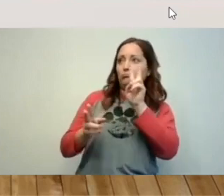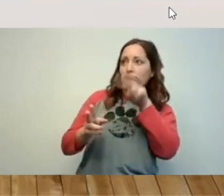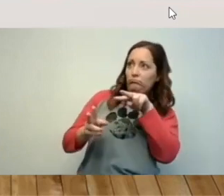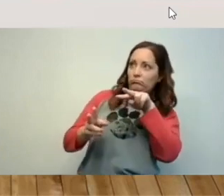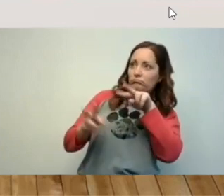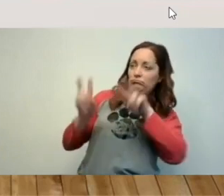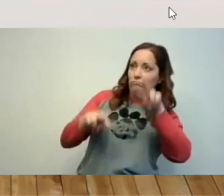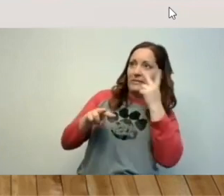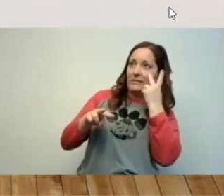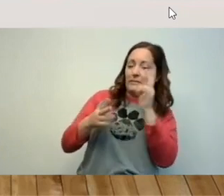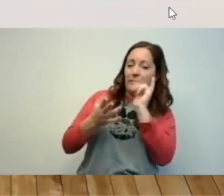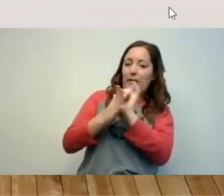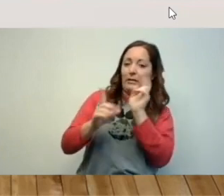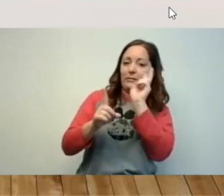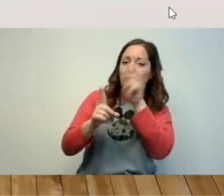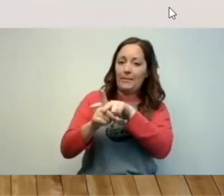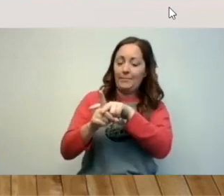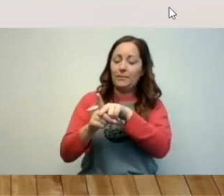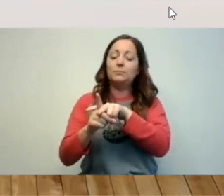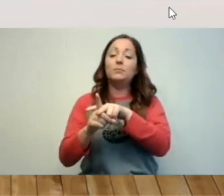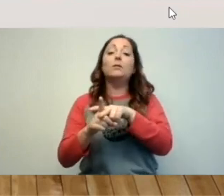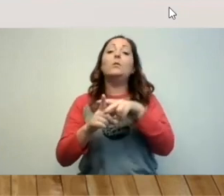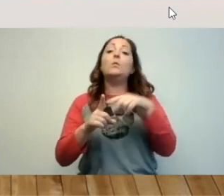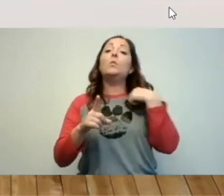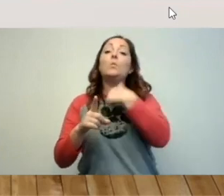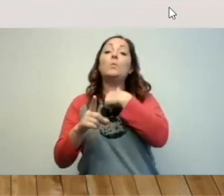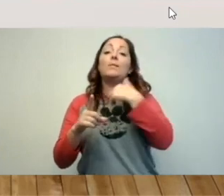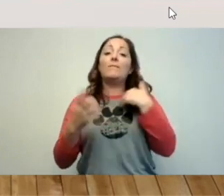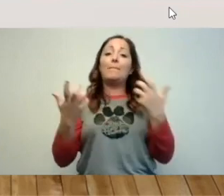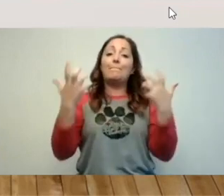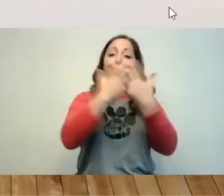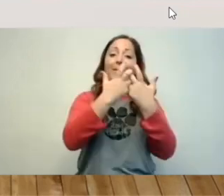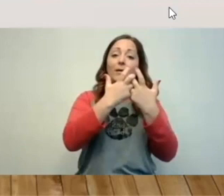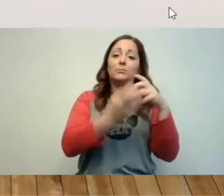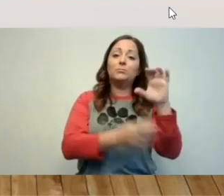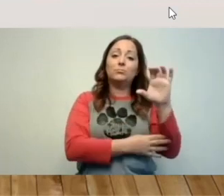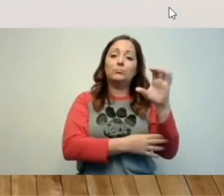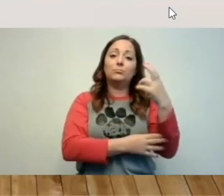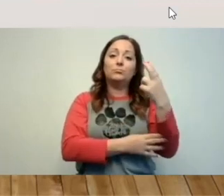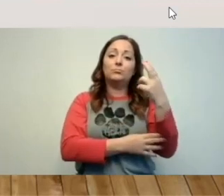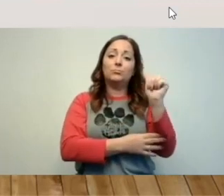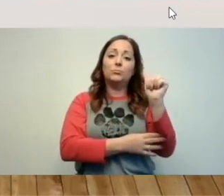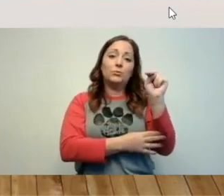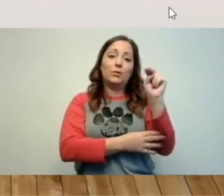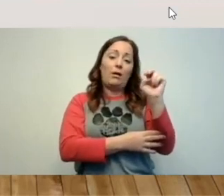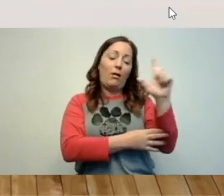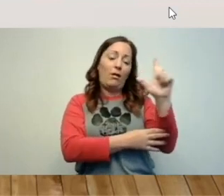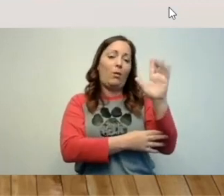Each day has its own slide and each lesson has its own slide so you can see the assignments.